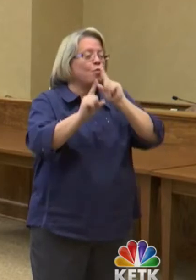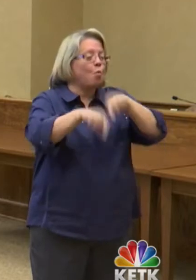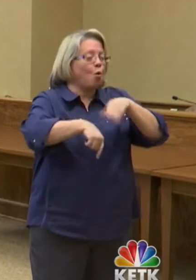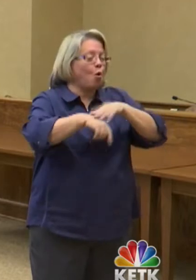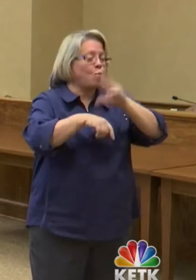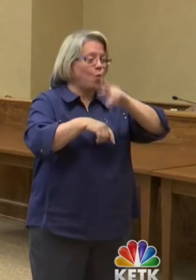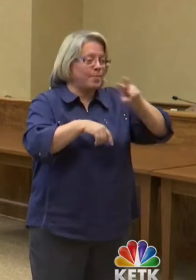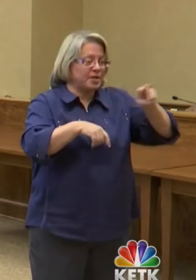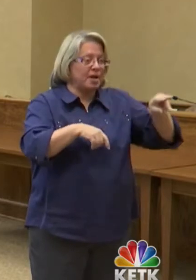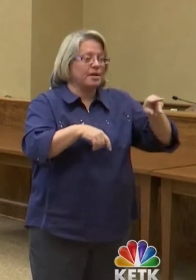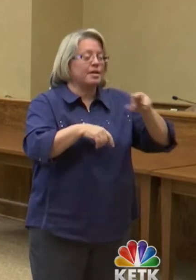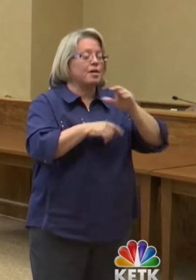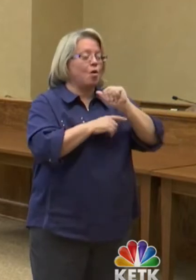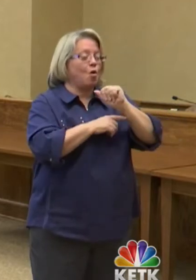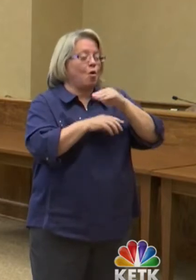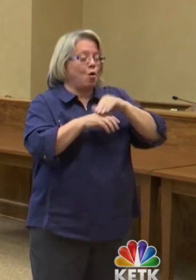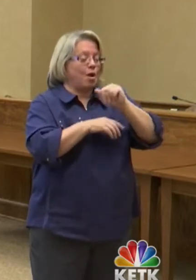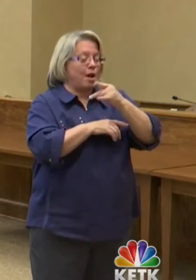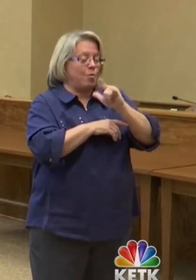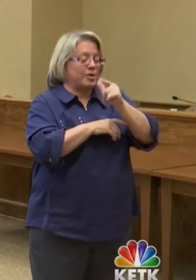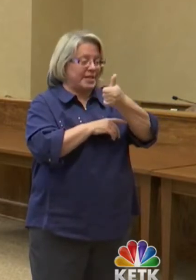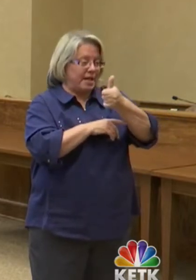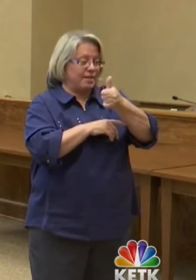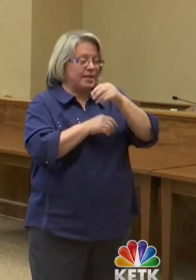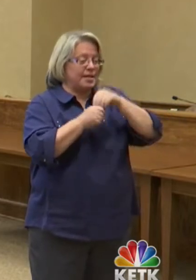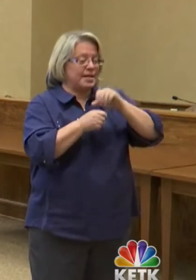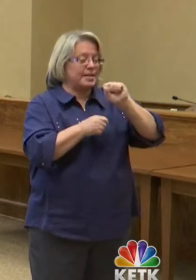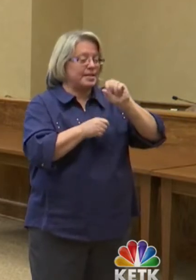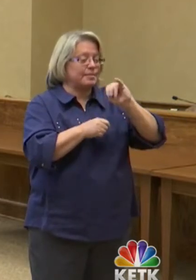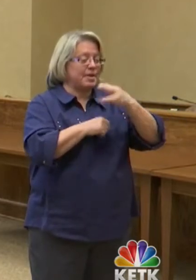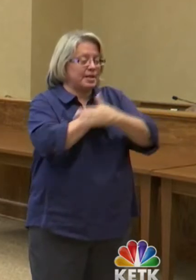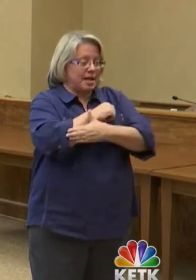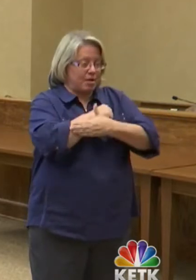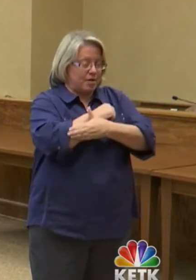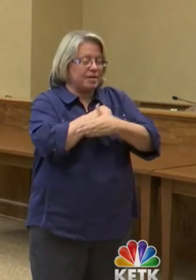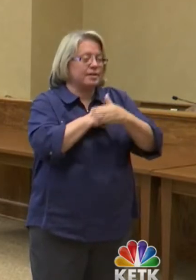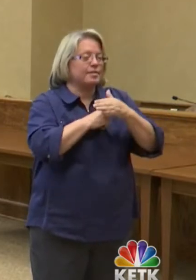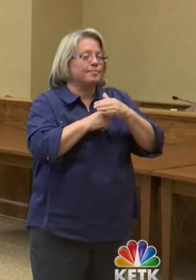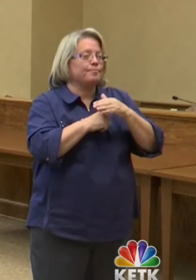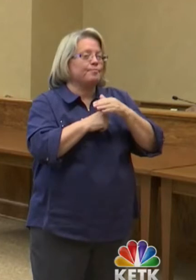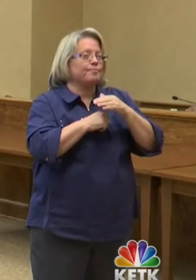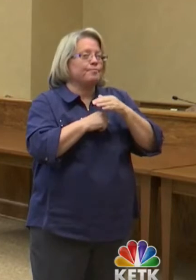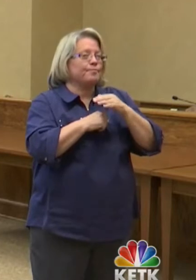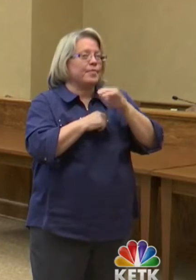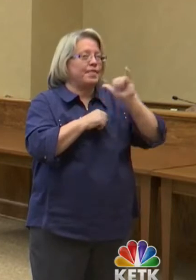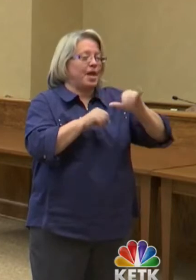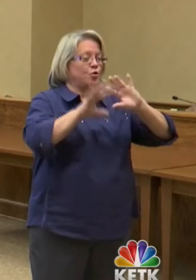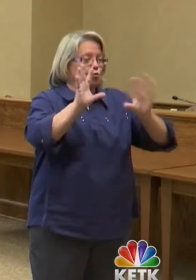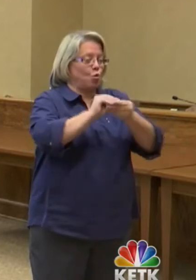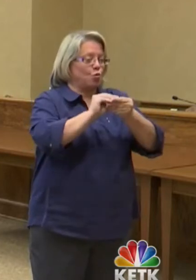SINCE THEN I AND WERE IN ADOBE ITALY COMMERCIAL SOURCES OF TEXAS PICKED UP TO TEXAS STATE CURVES SERVICES REPORTED ON ITS